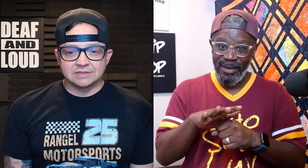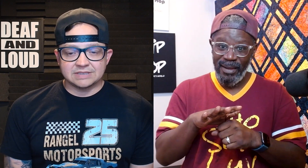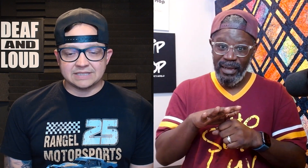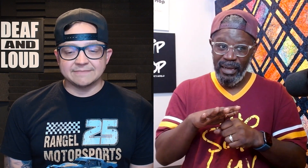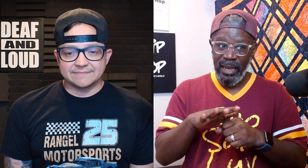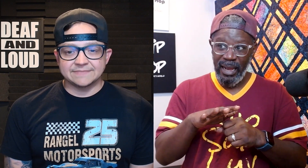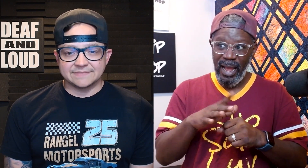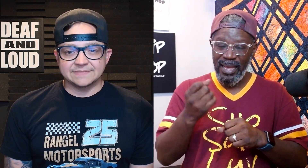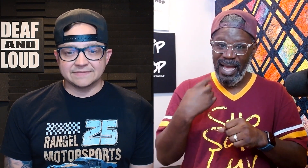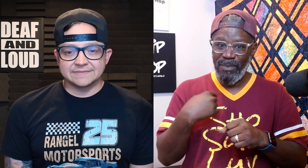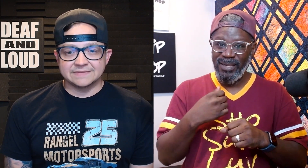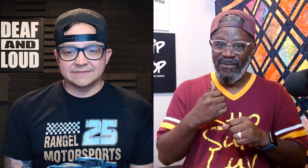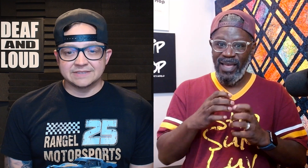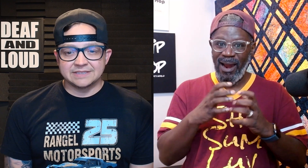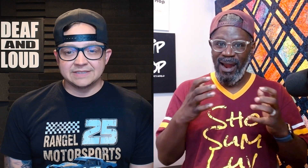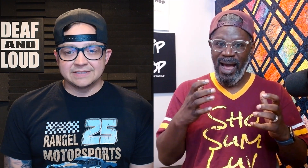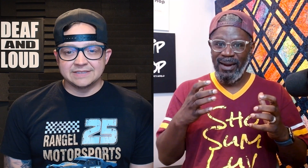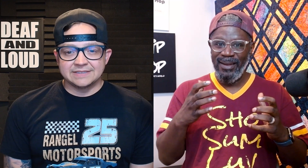Yeah. - I ask myself that a lot.